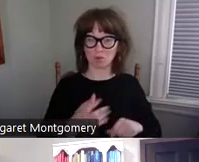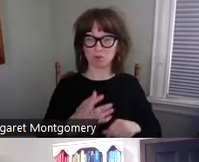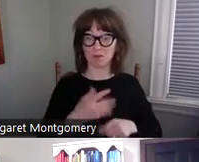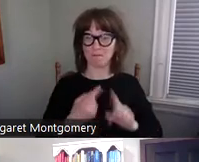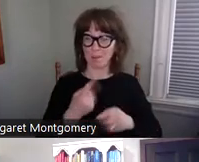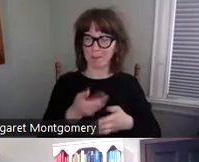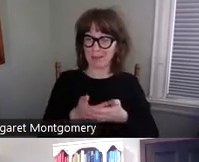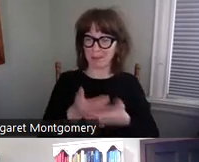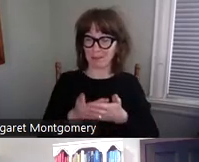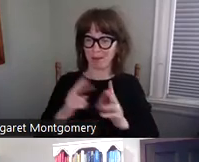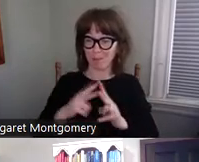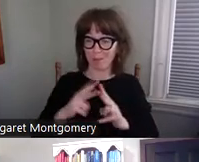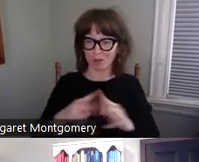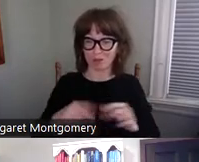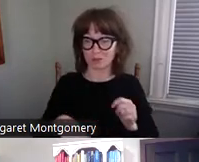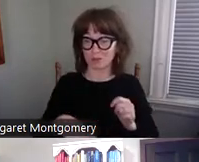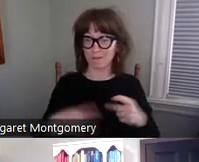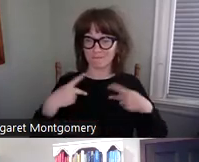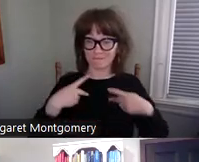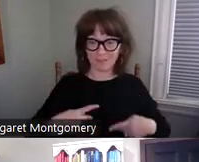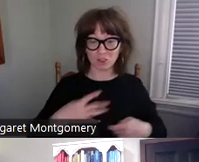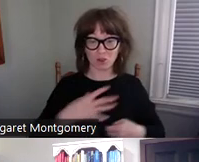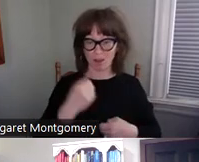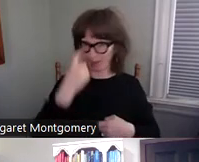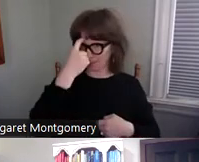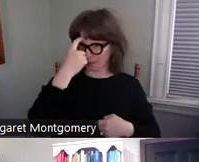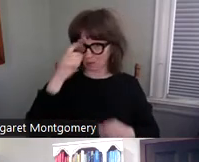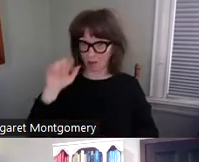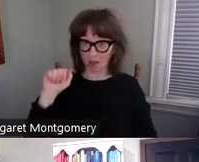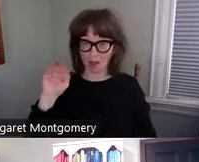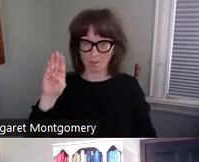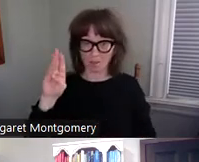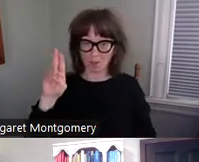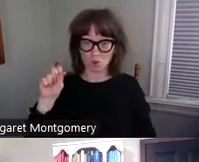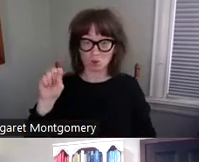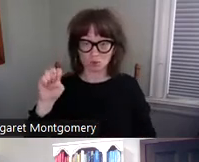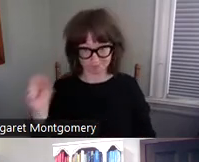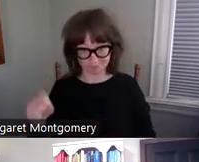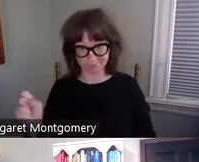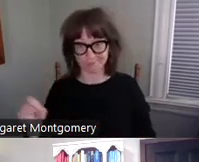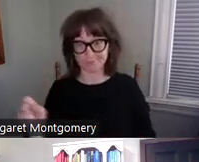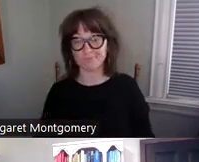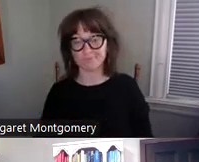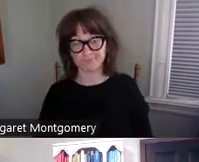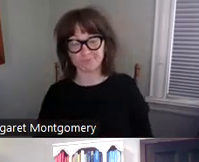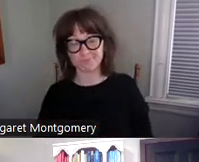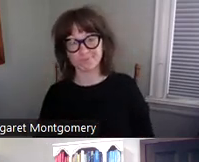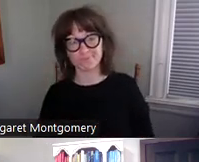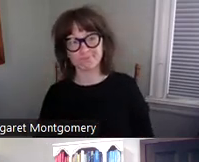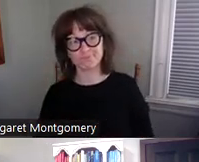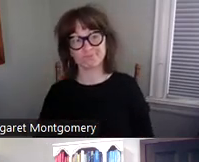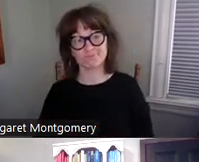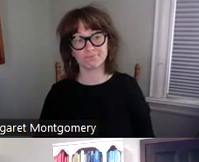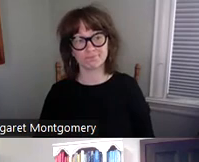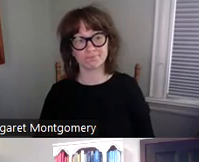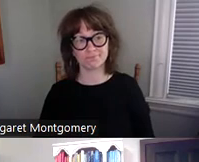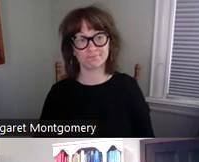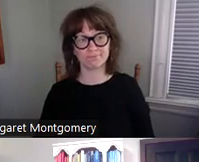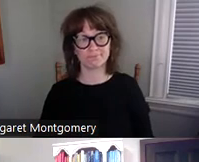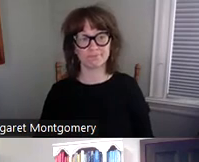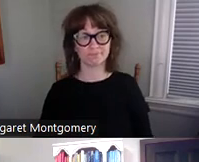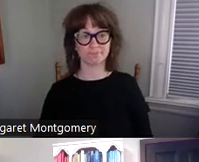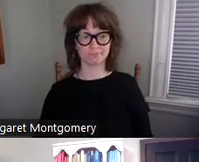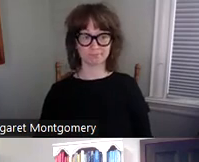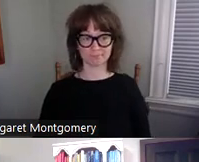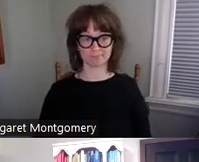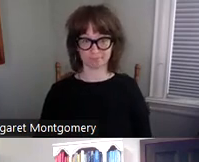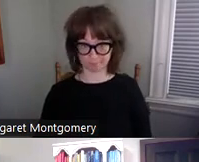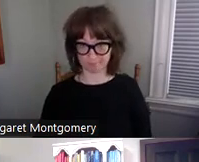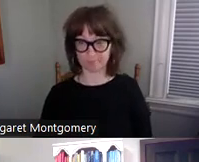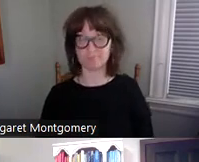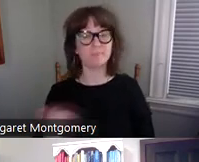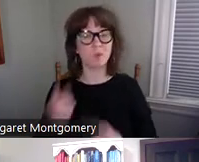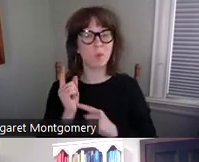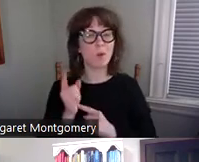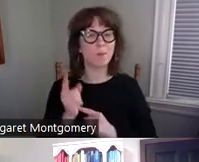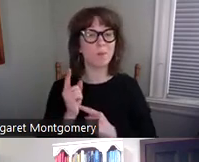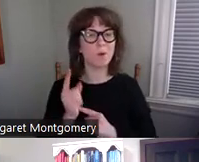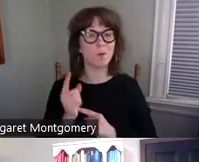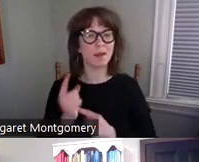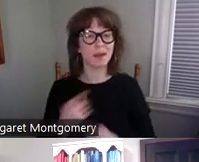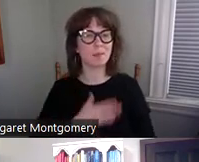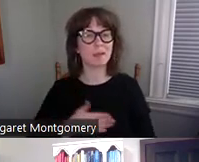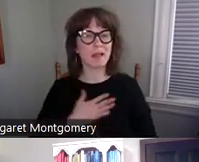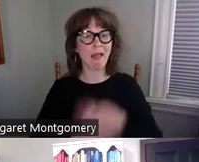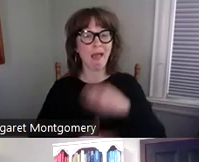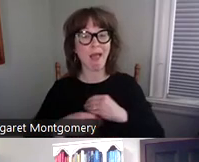12:10:30 Good about one more minute, in case people wanna add any other thoughts that they'd